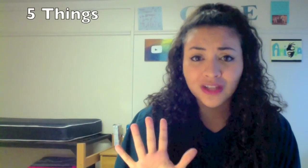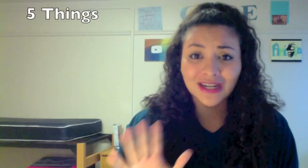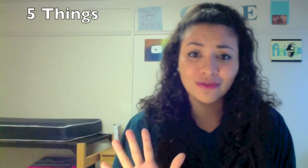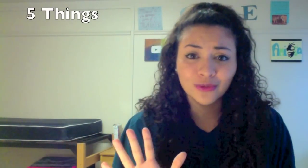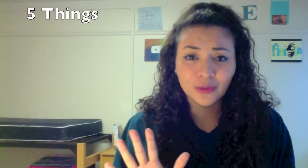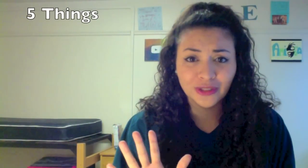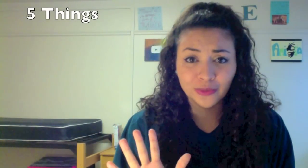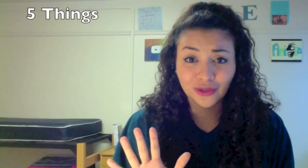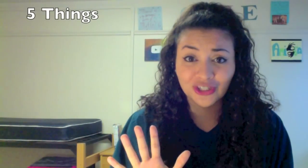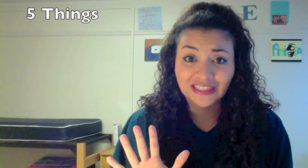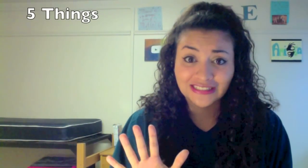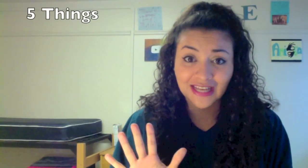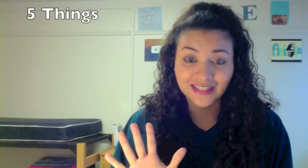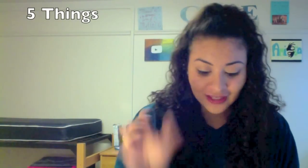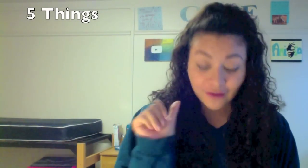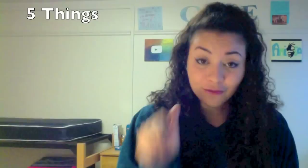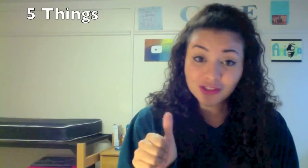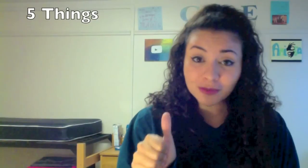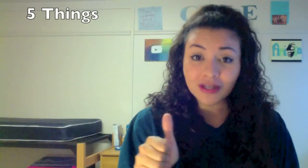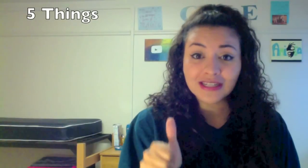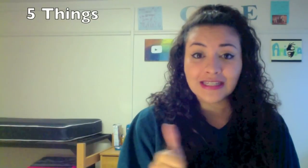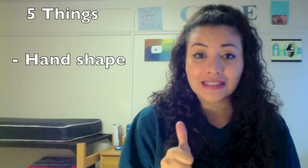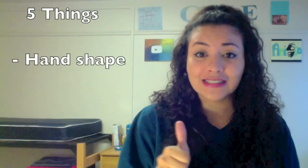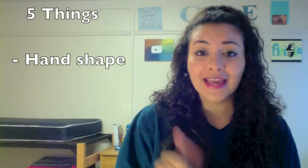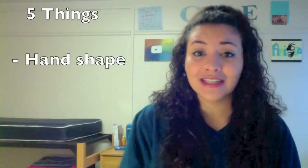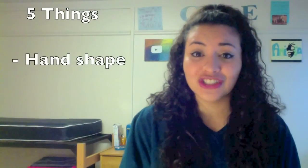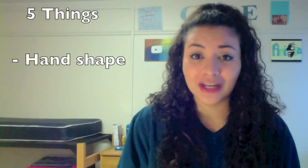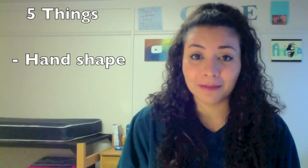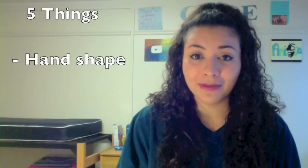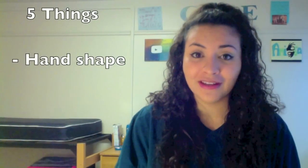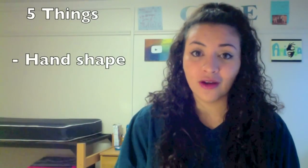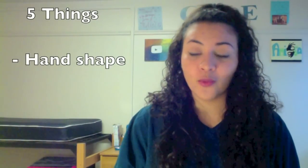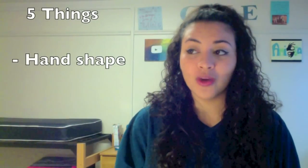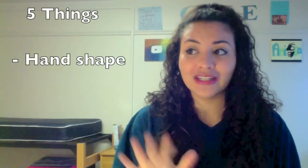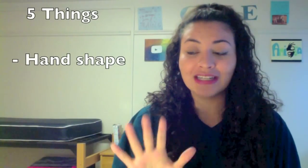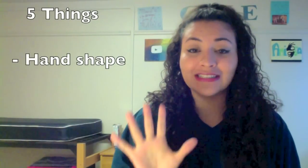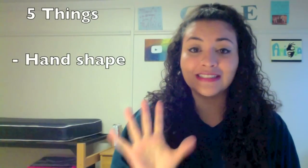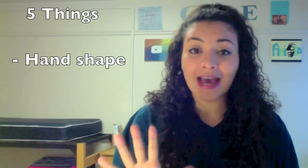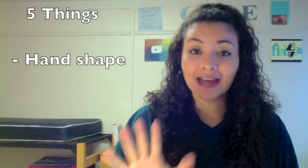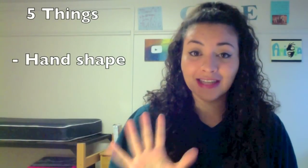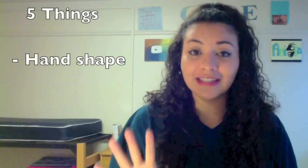watch out for when you are learning a sign. The first one is Hand Shape. What exact hand